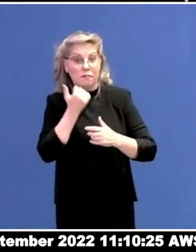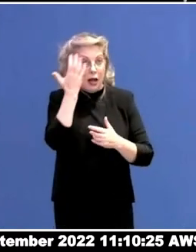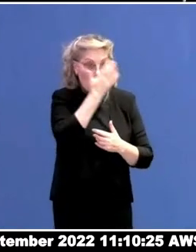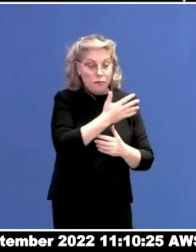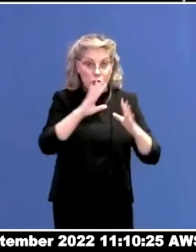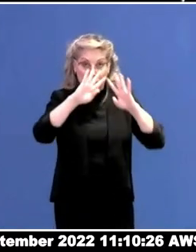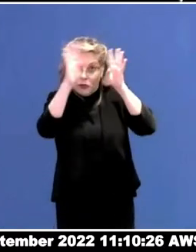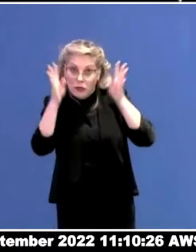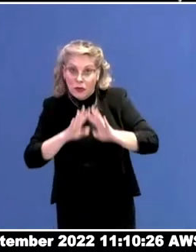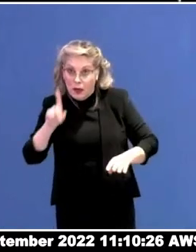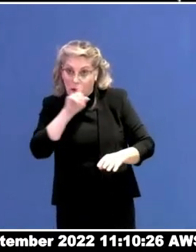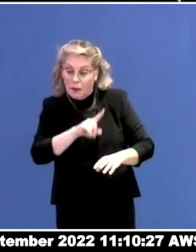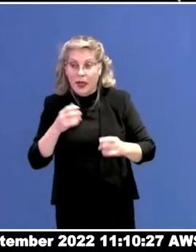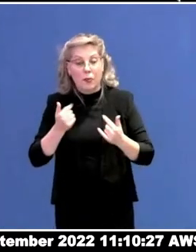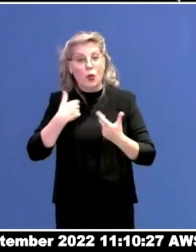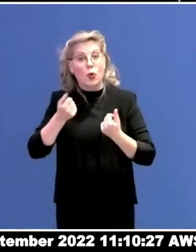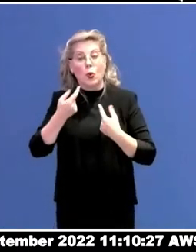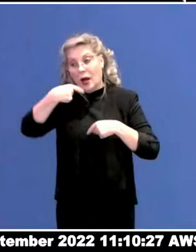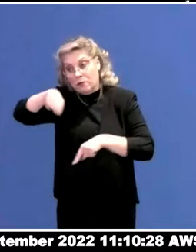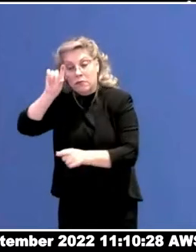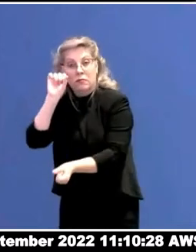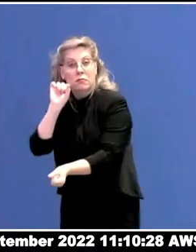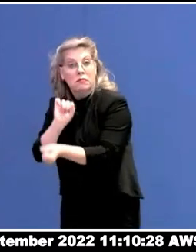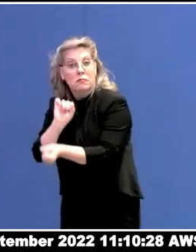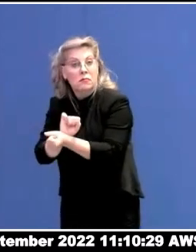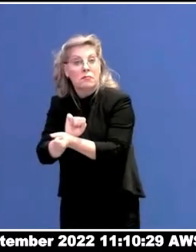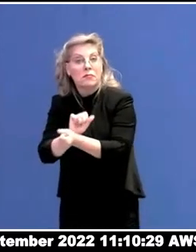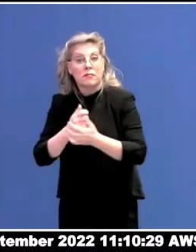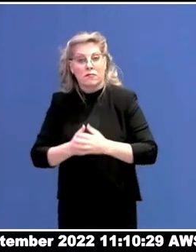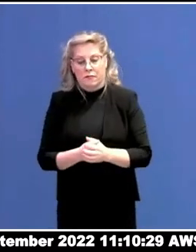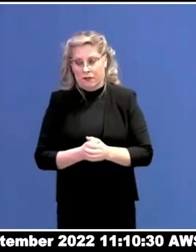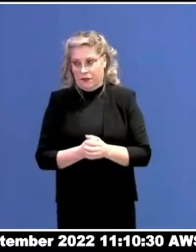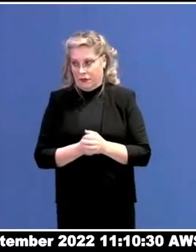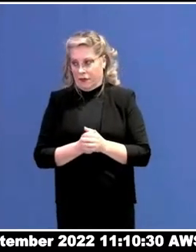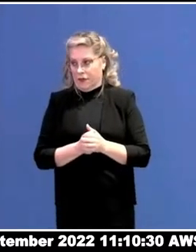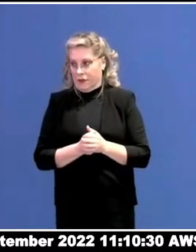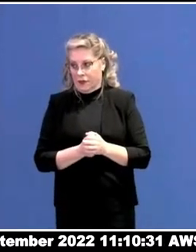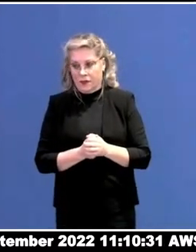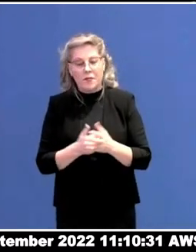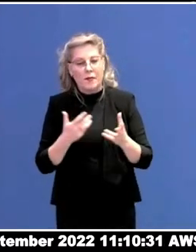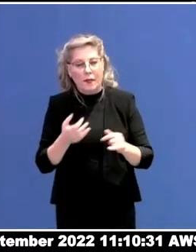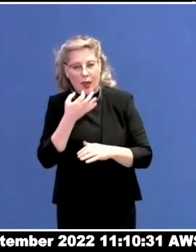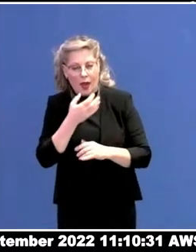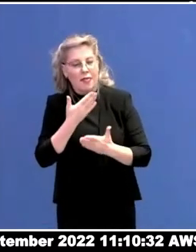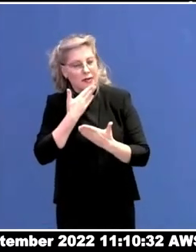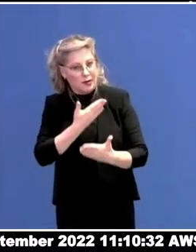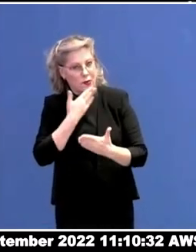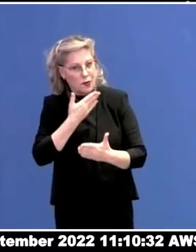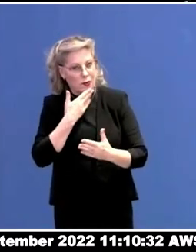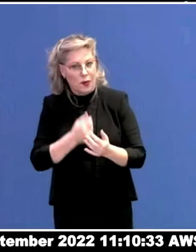Thank you. MS McMAHON: Thank you, Ms Krakouer. And I'm going to give you a warning early to please slow down today with your evidence